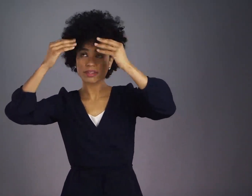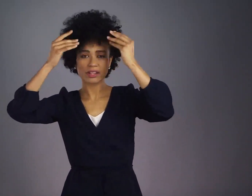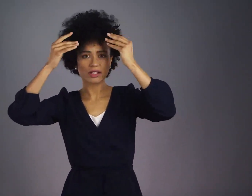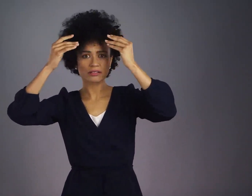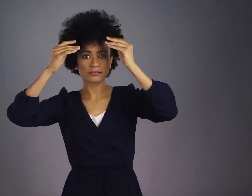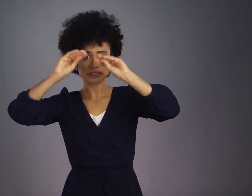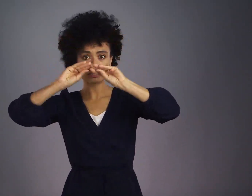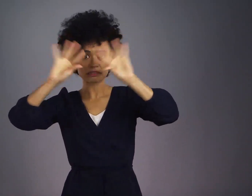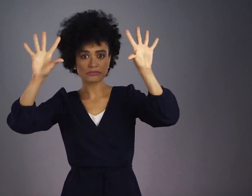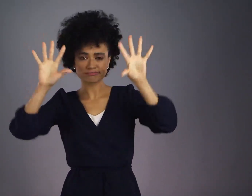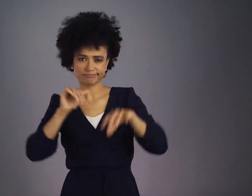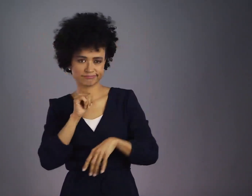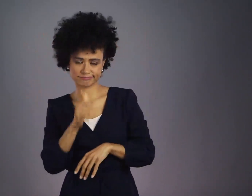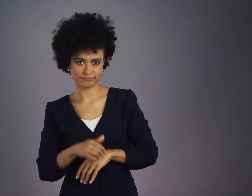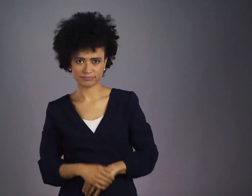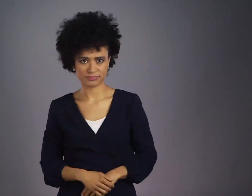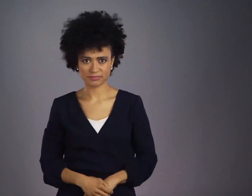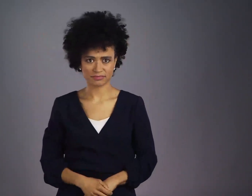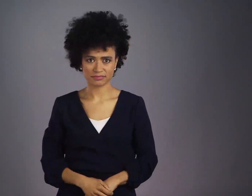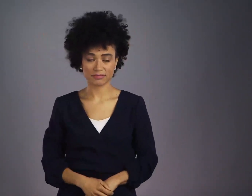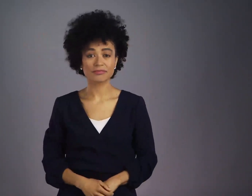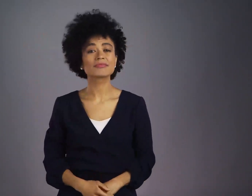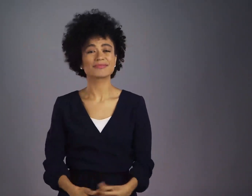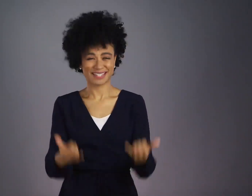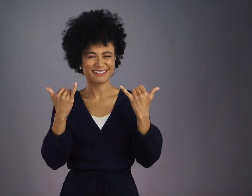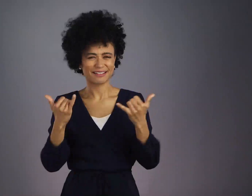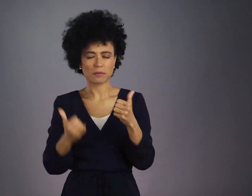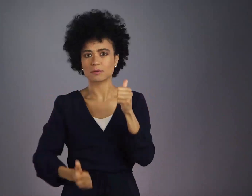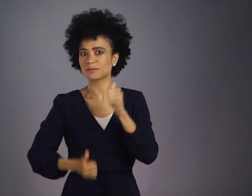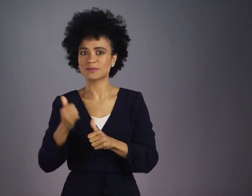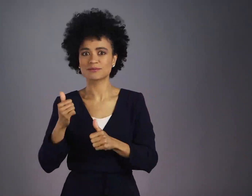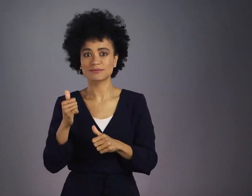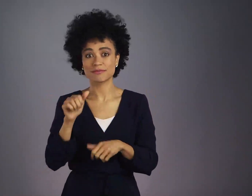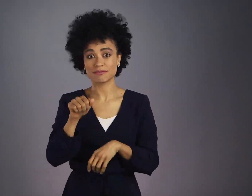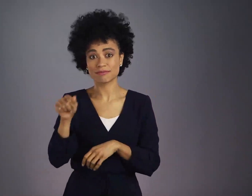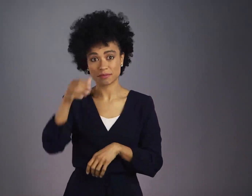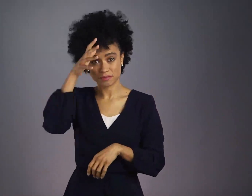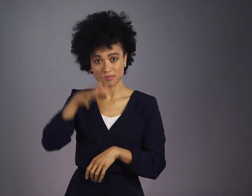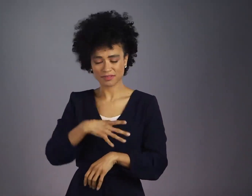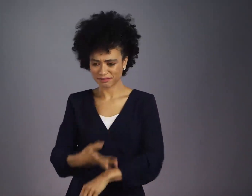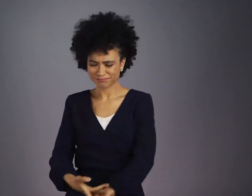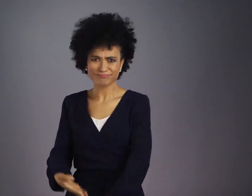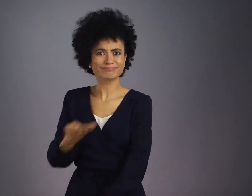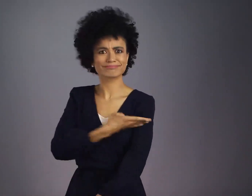it is usually because he is warped and sickened that he says and does these appalling things.